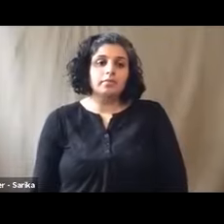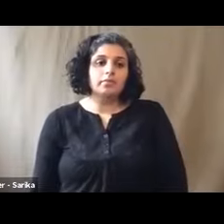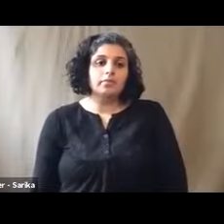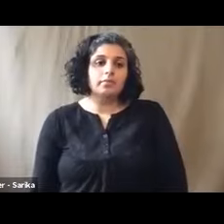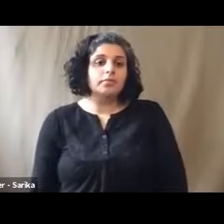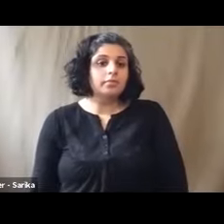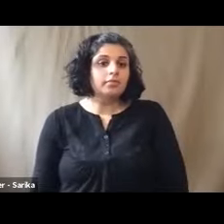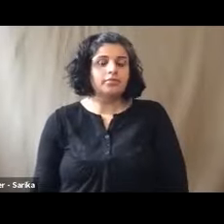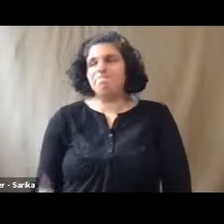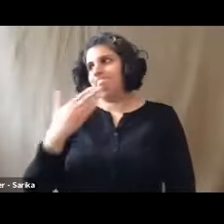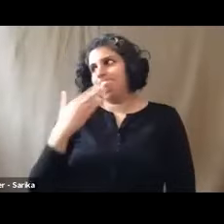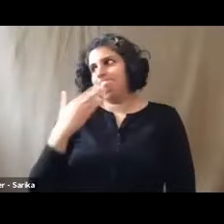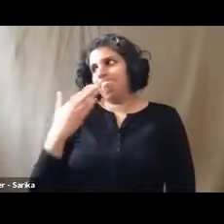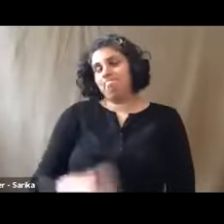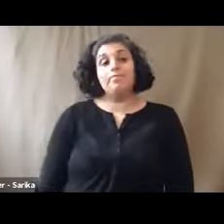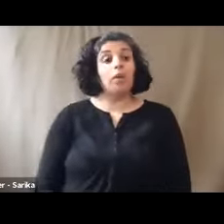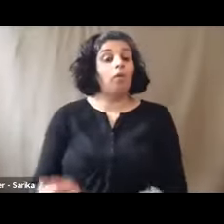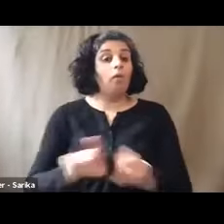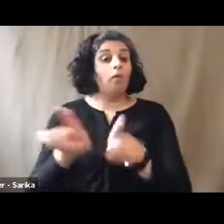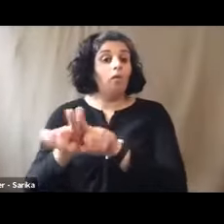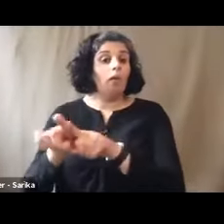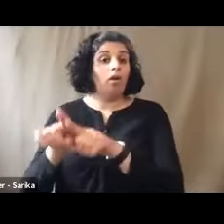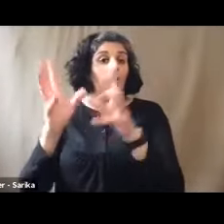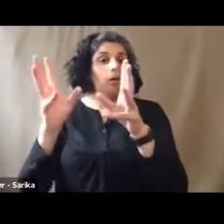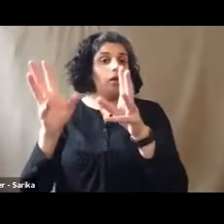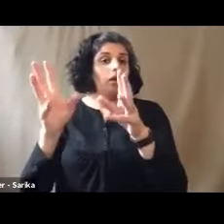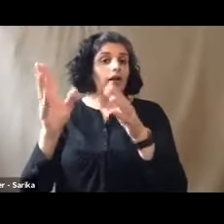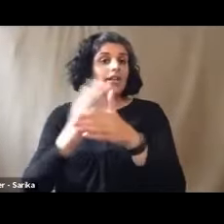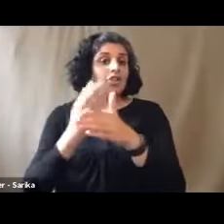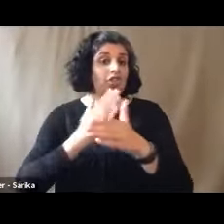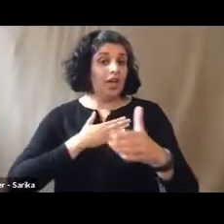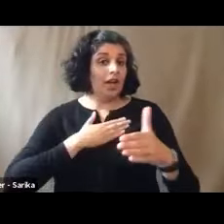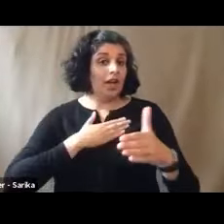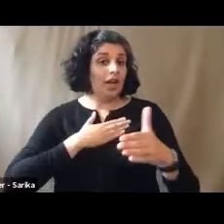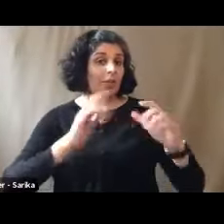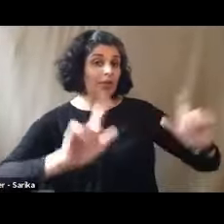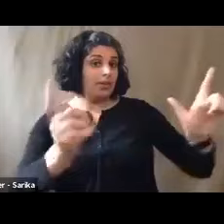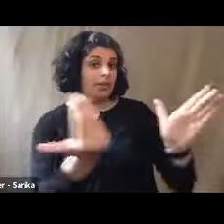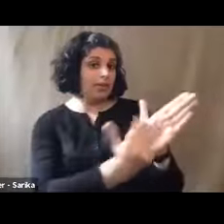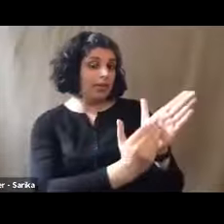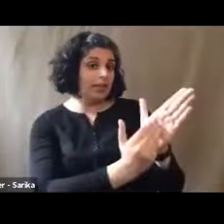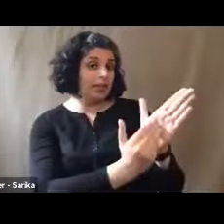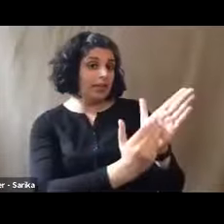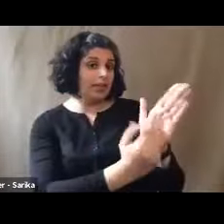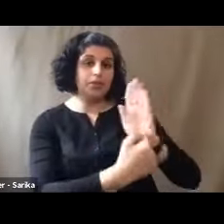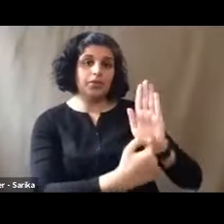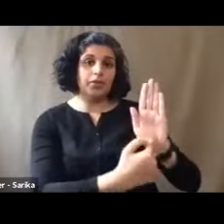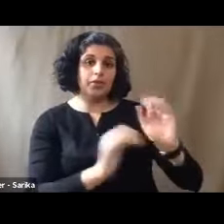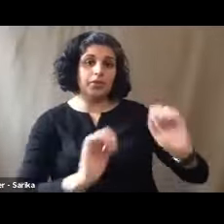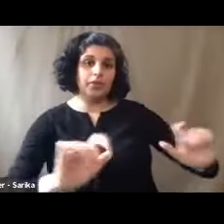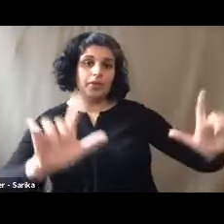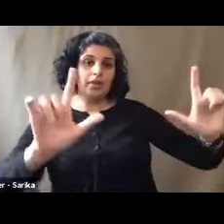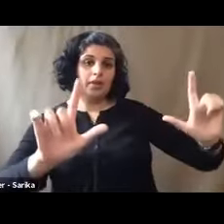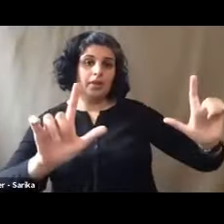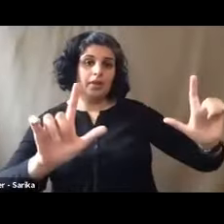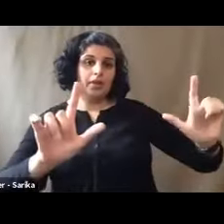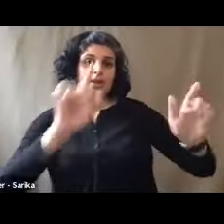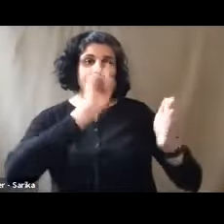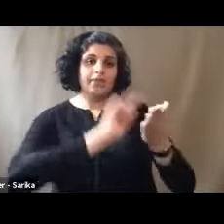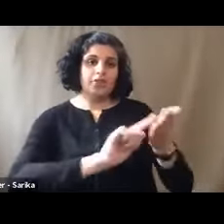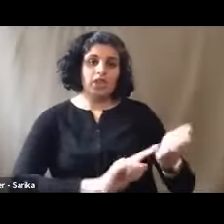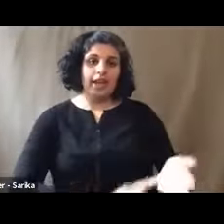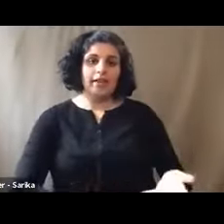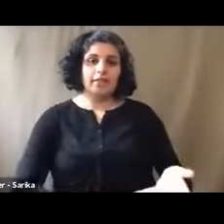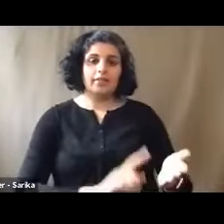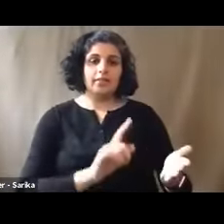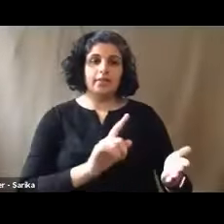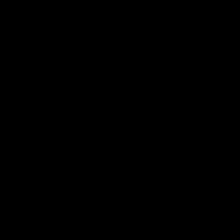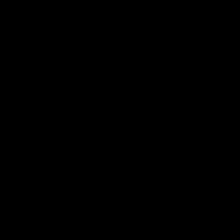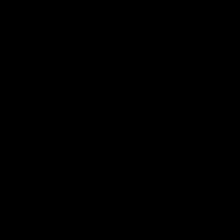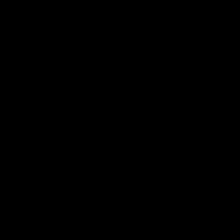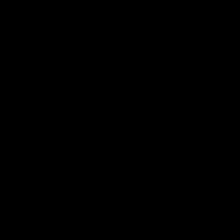I would also like to quickly share my screen to a slide that is a checklist from the CDC.